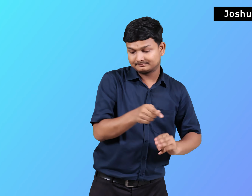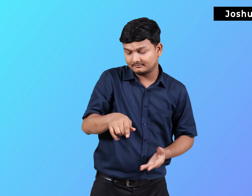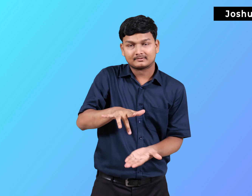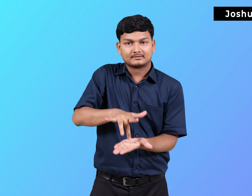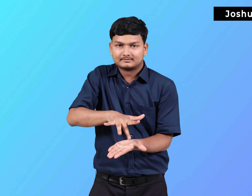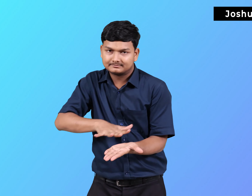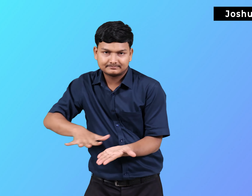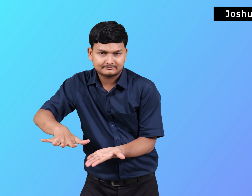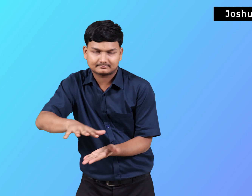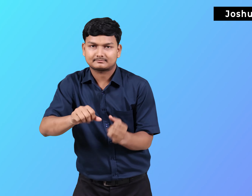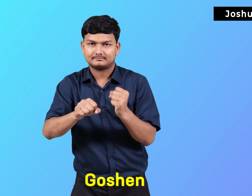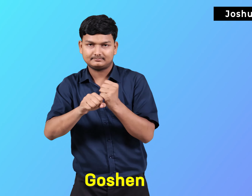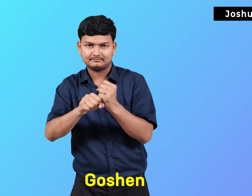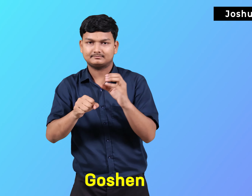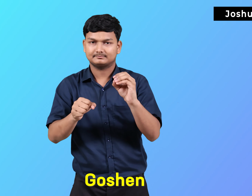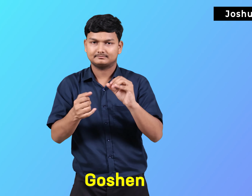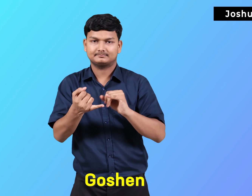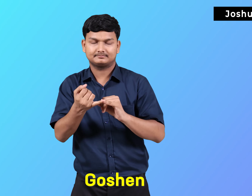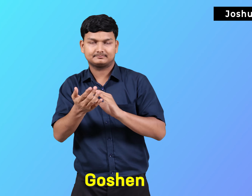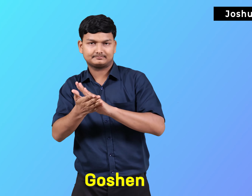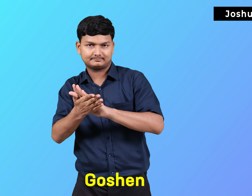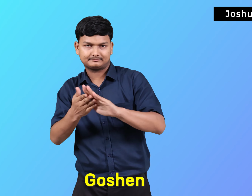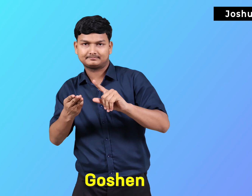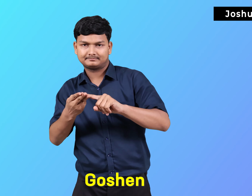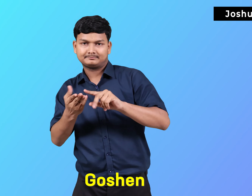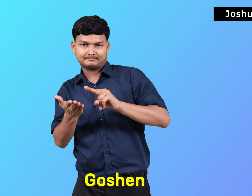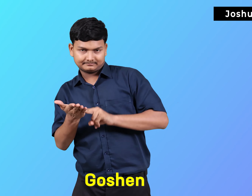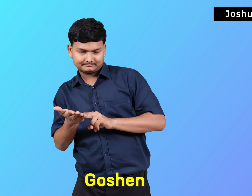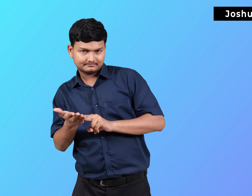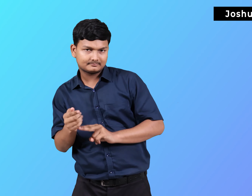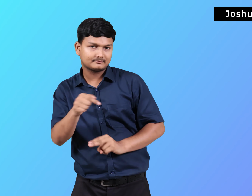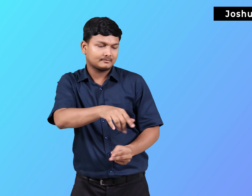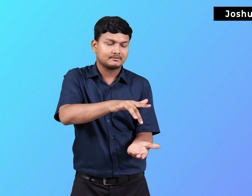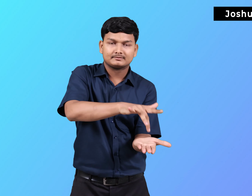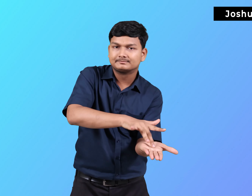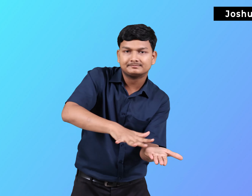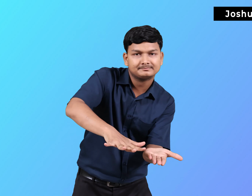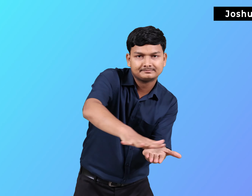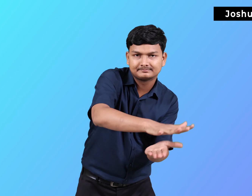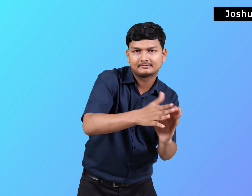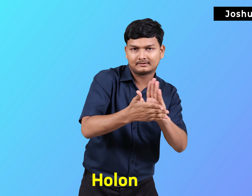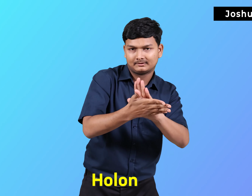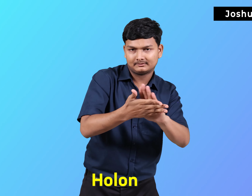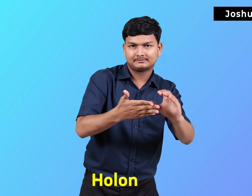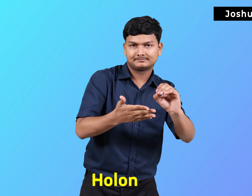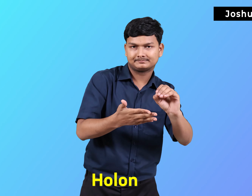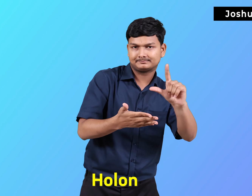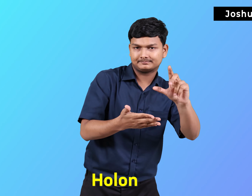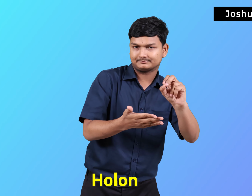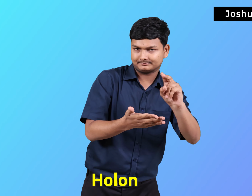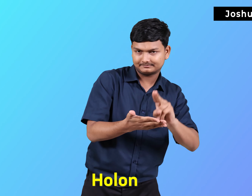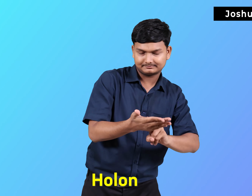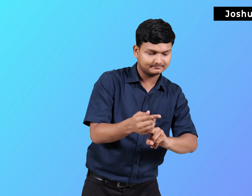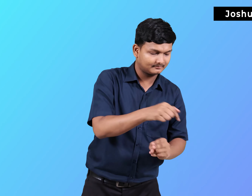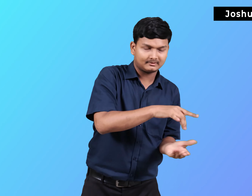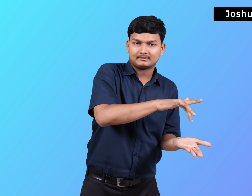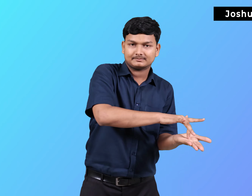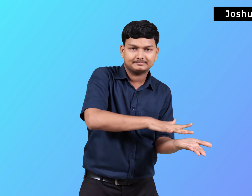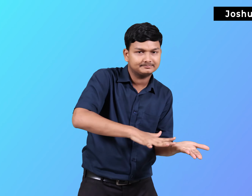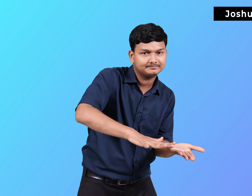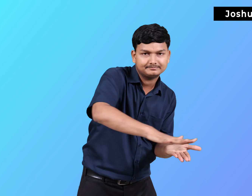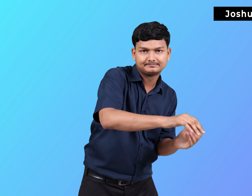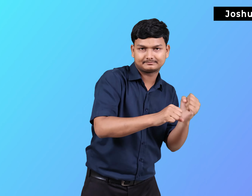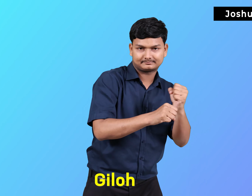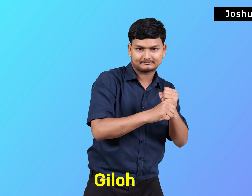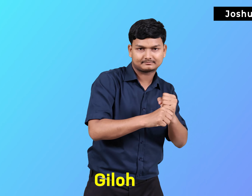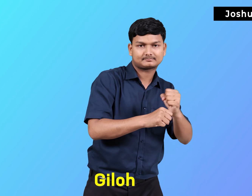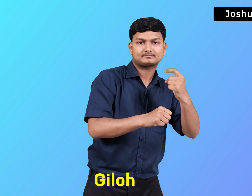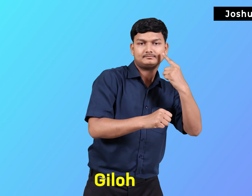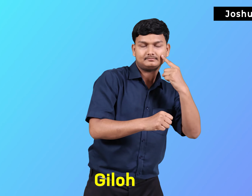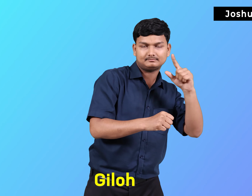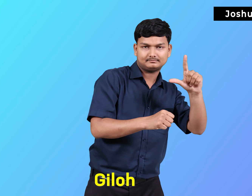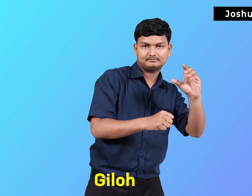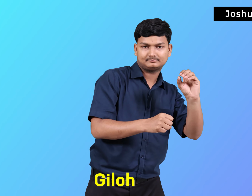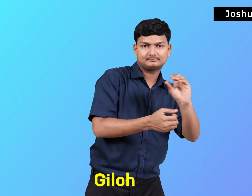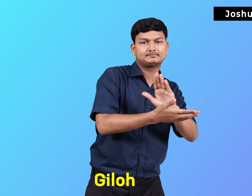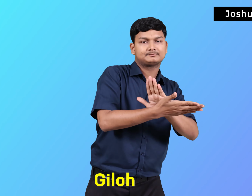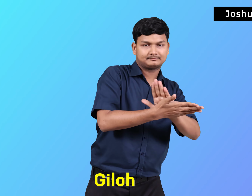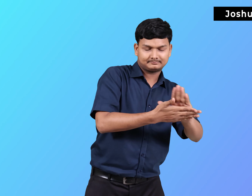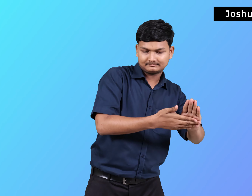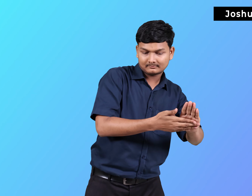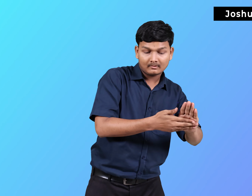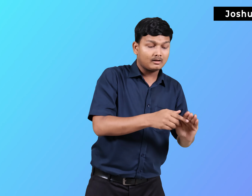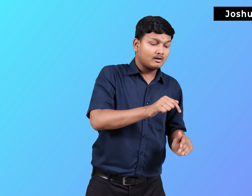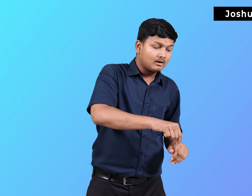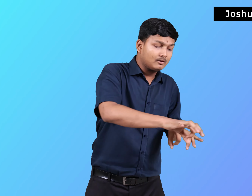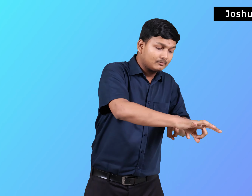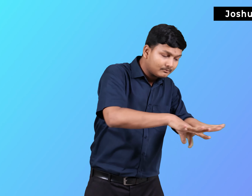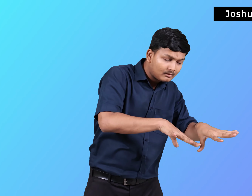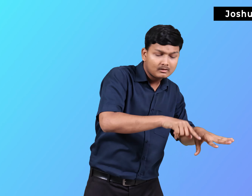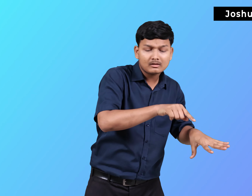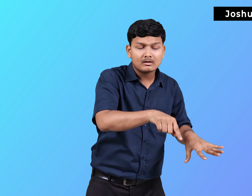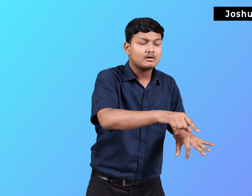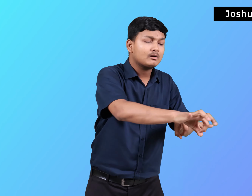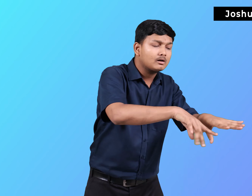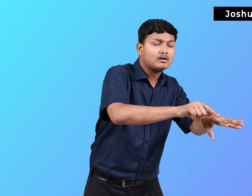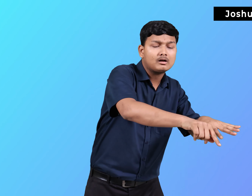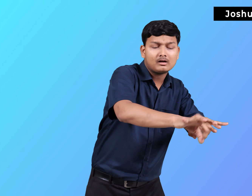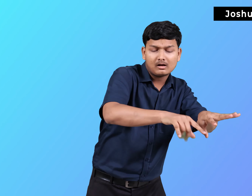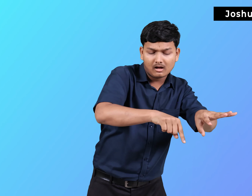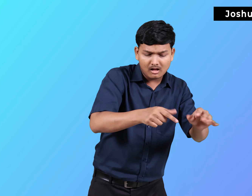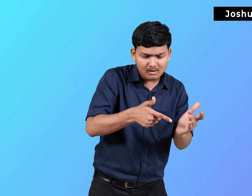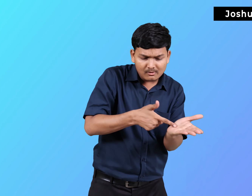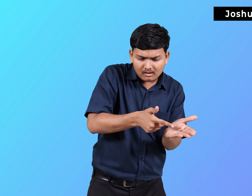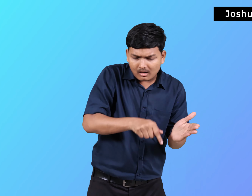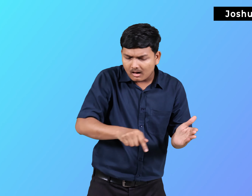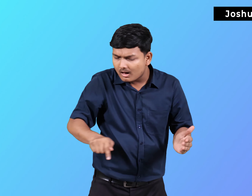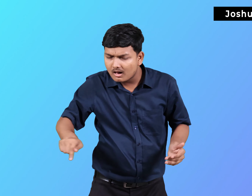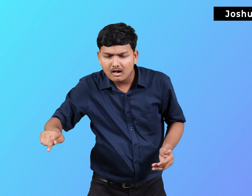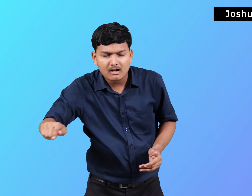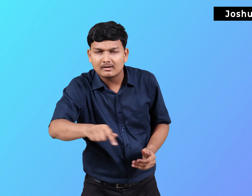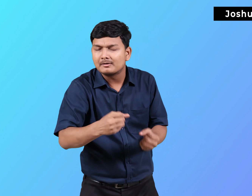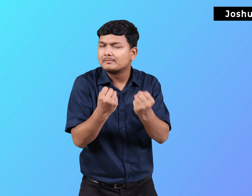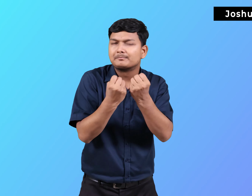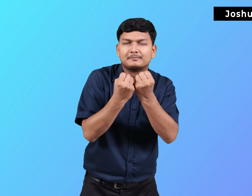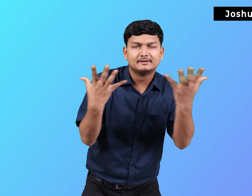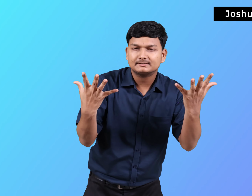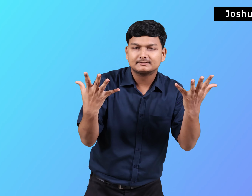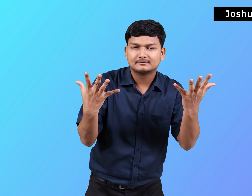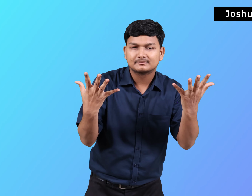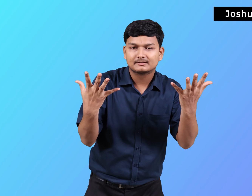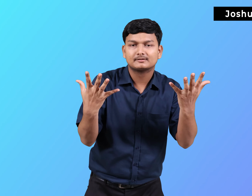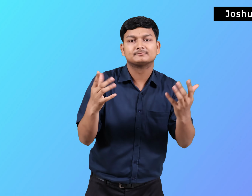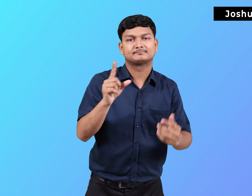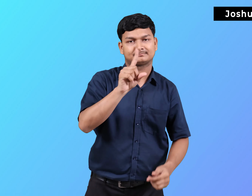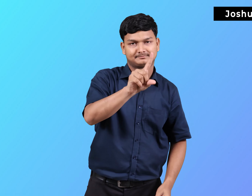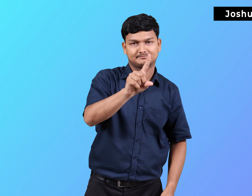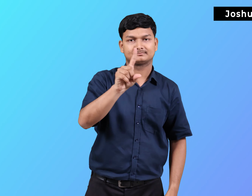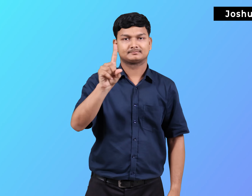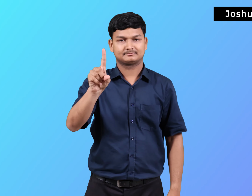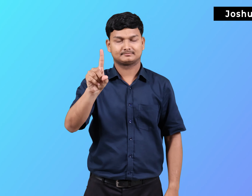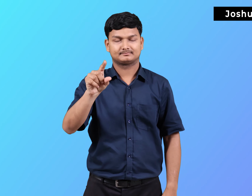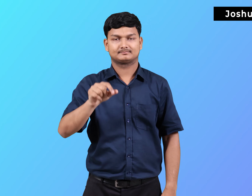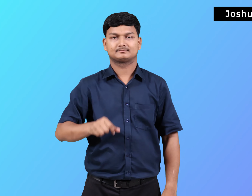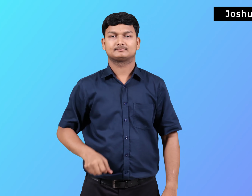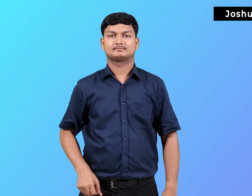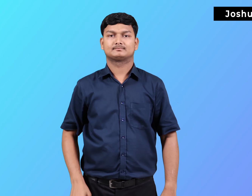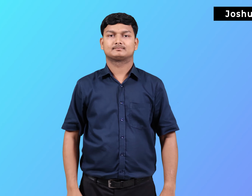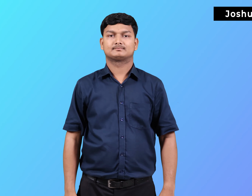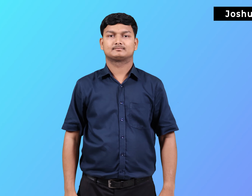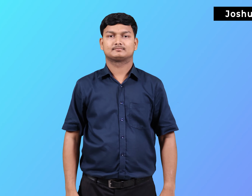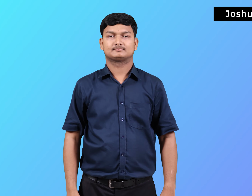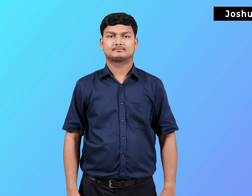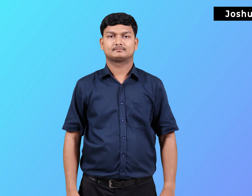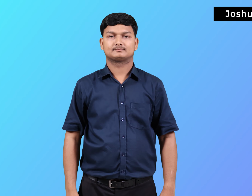Goshen, Holon and Giloh. In all, there were eleven cities with the villages around them.